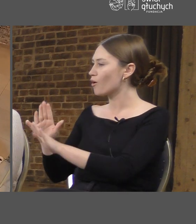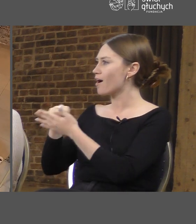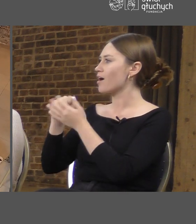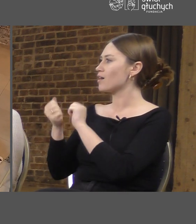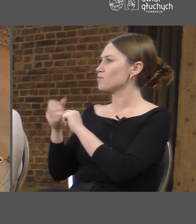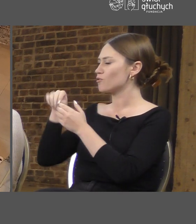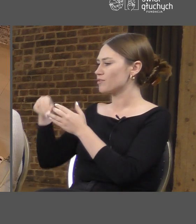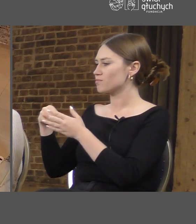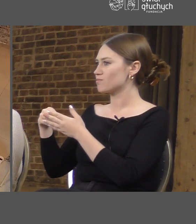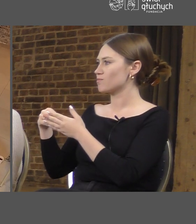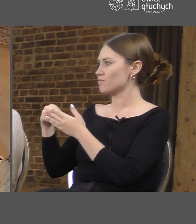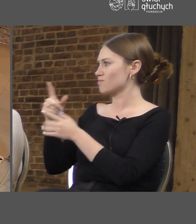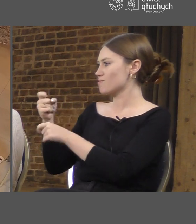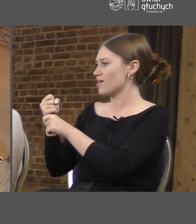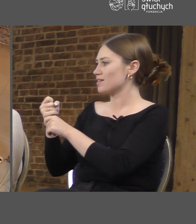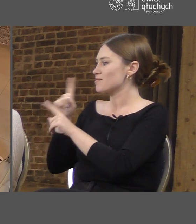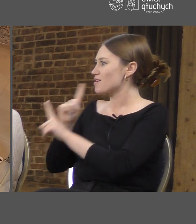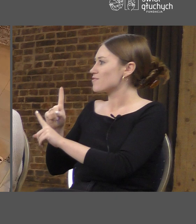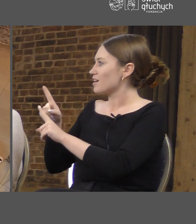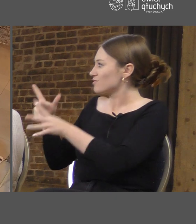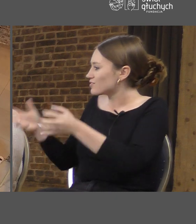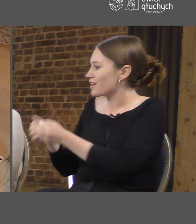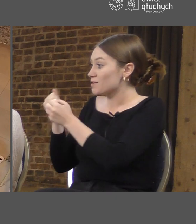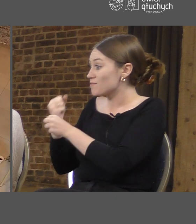Nevertheless, even there they had problem finding work,